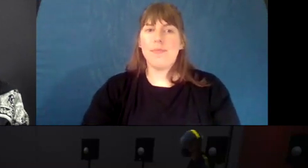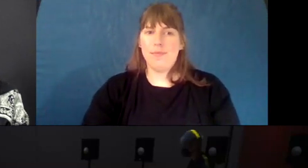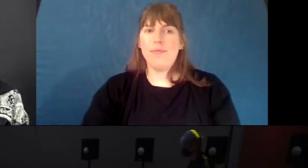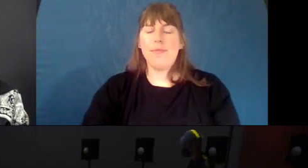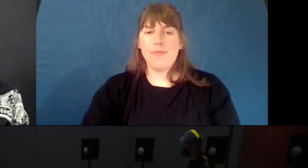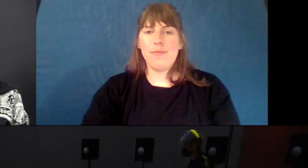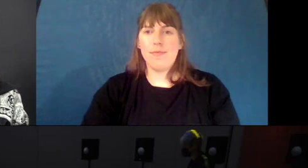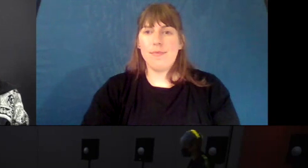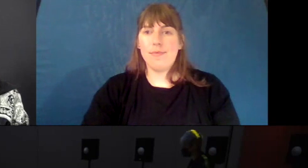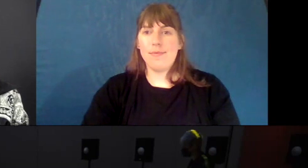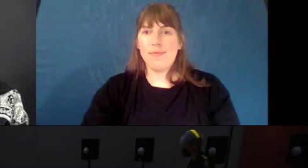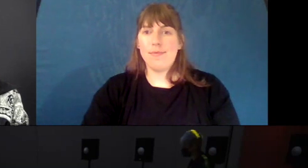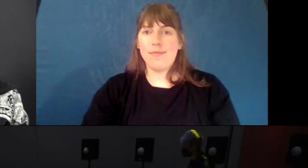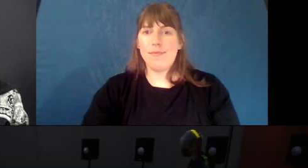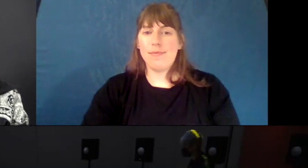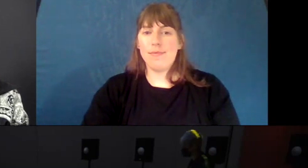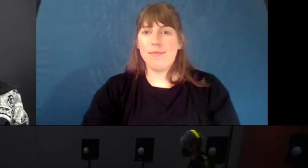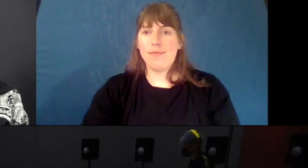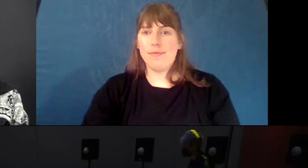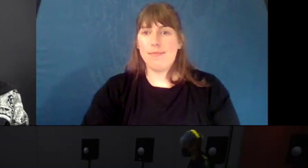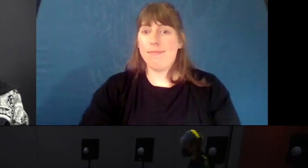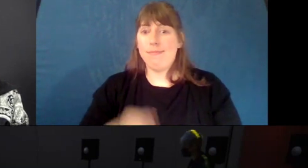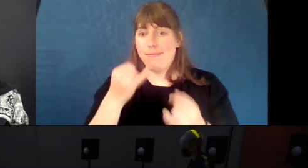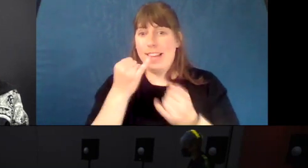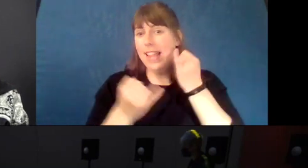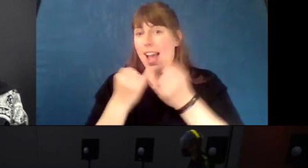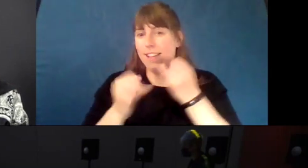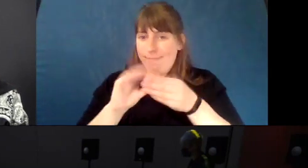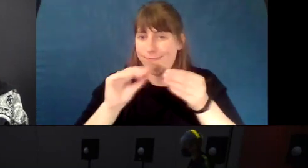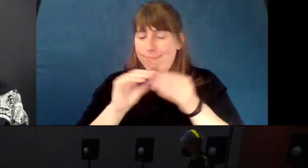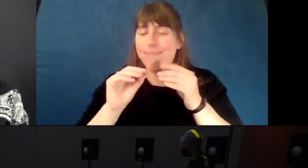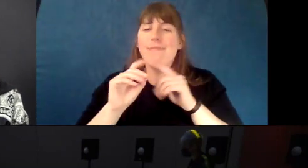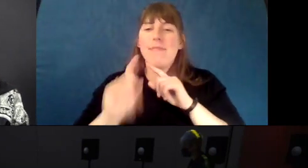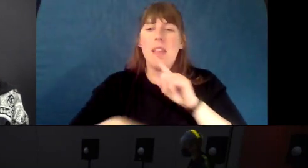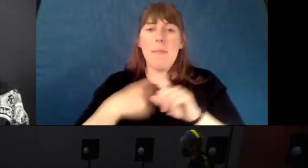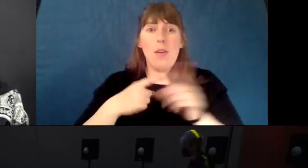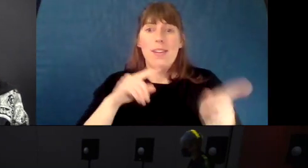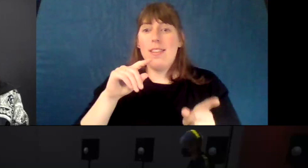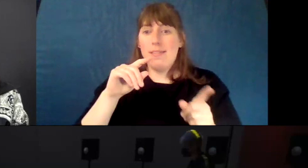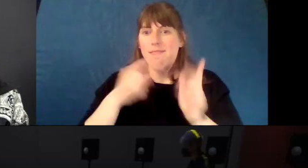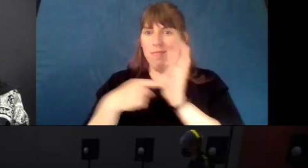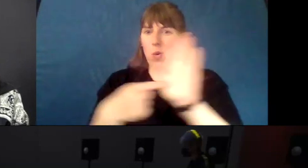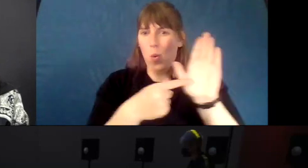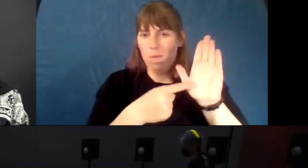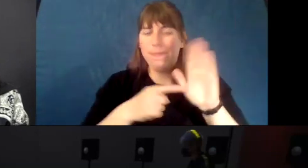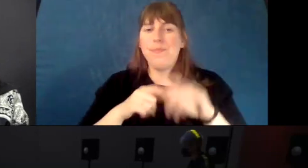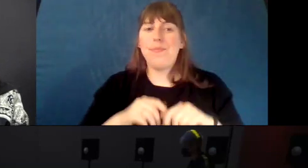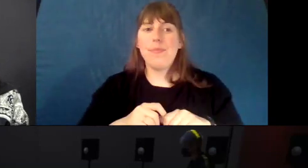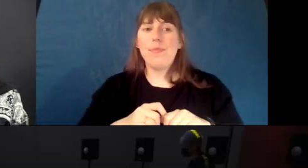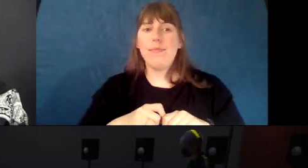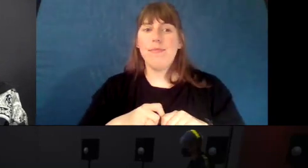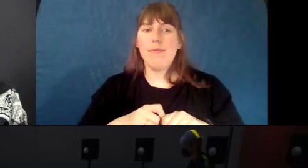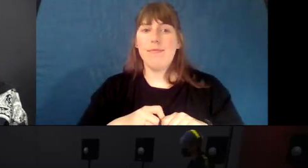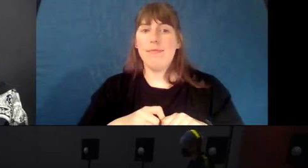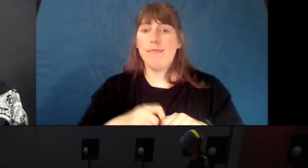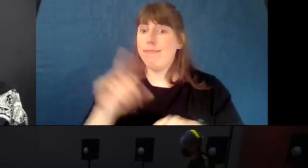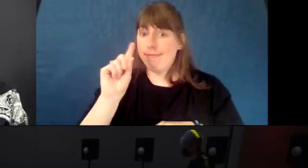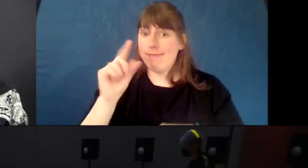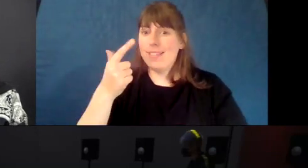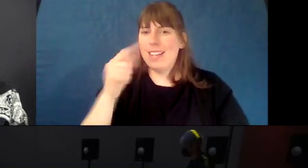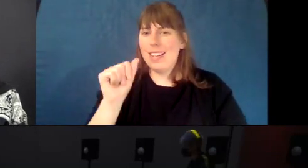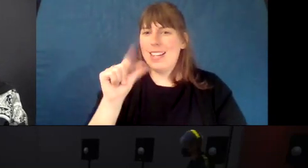So the last section of the exhibition is situated in gallery three, which is this octogonal